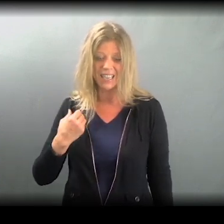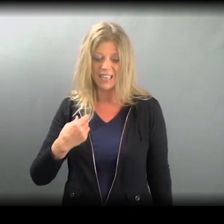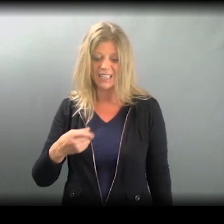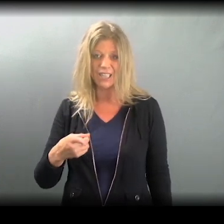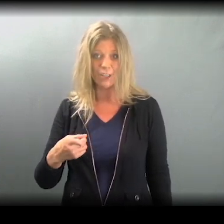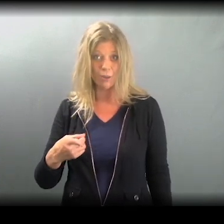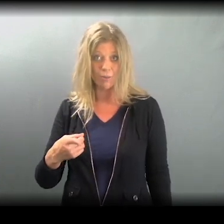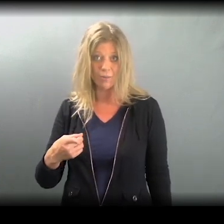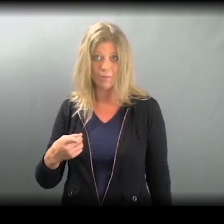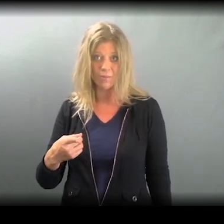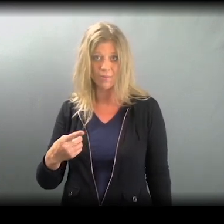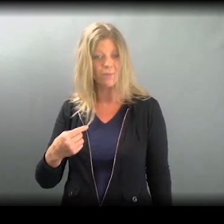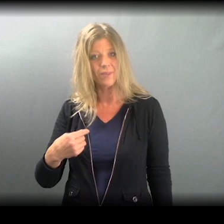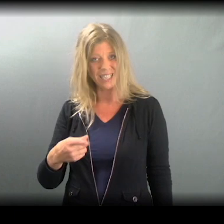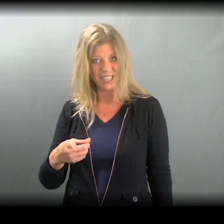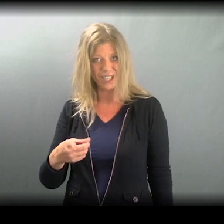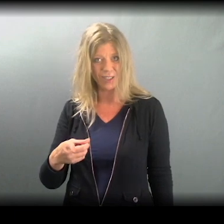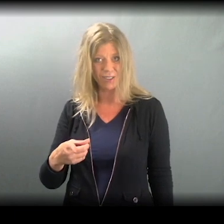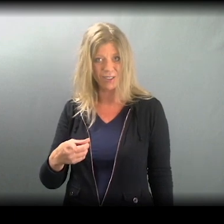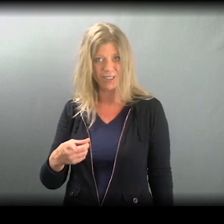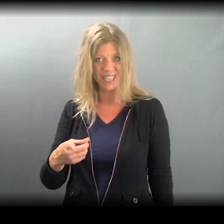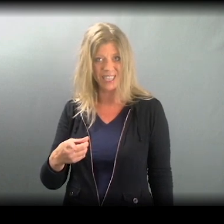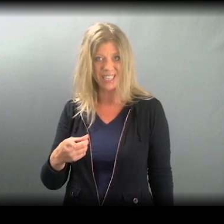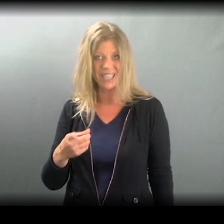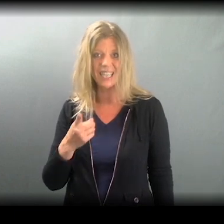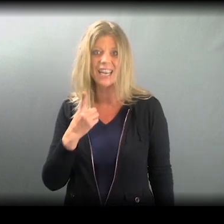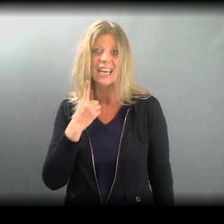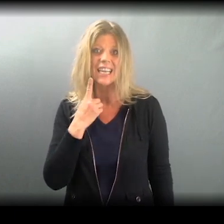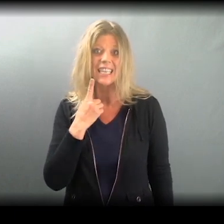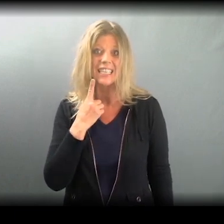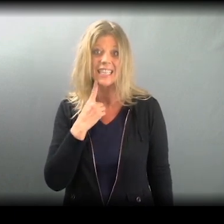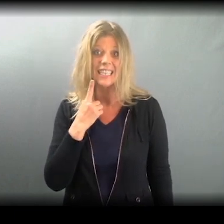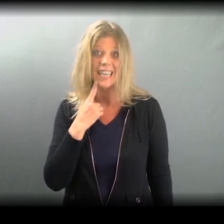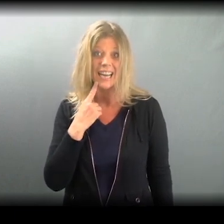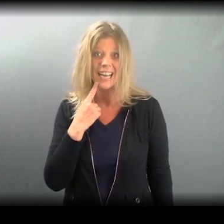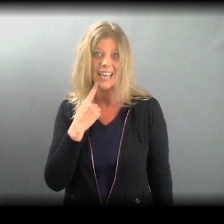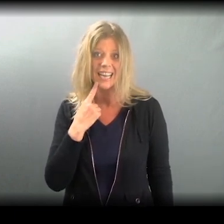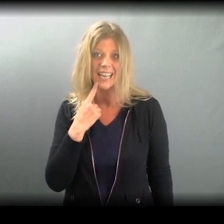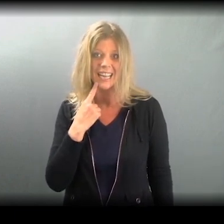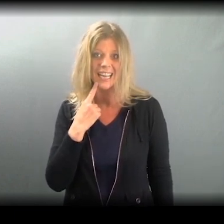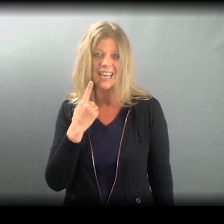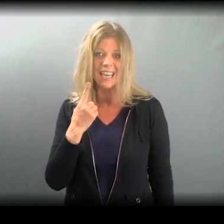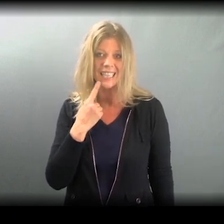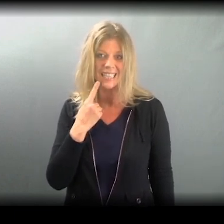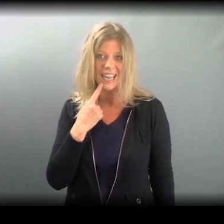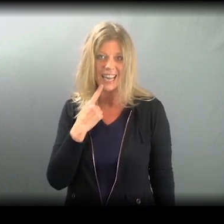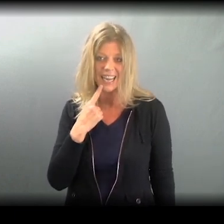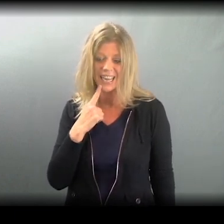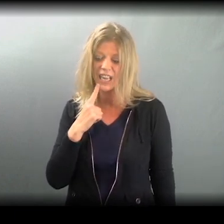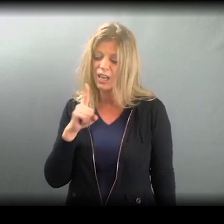TO SAY